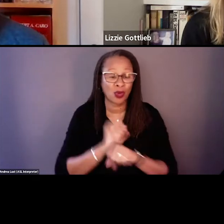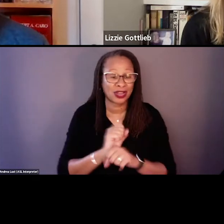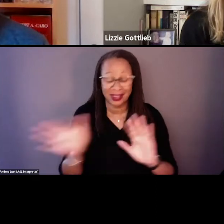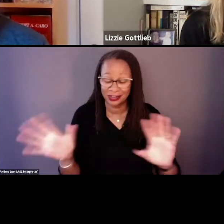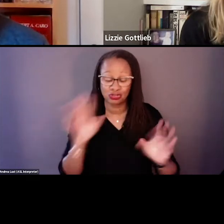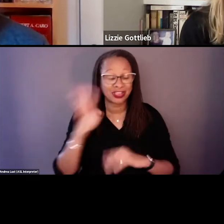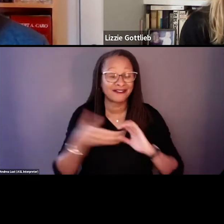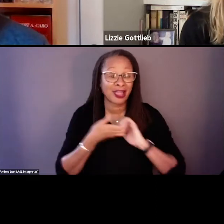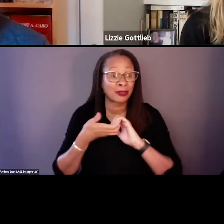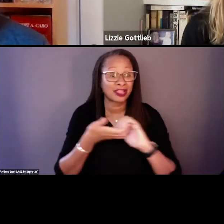of creative collaboration,